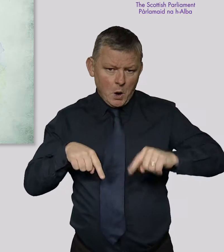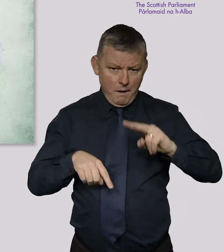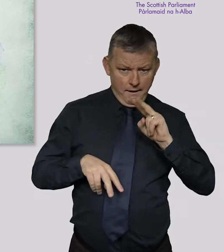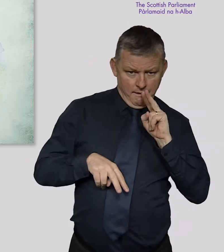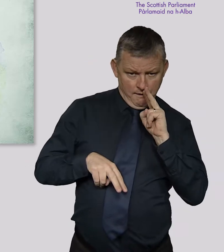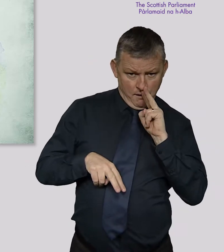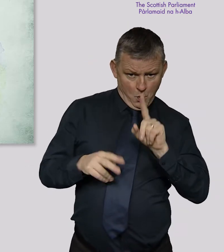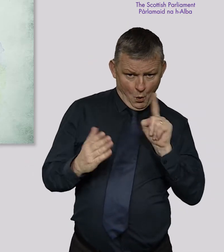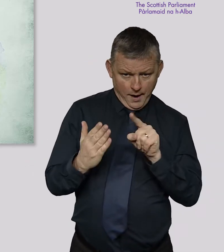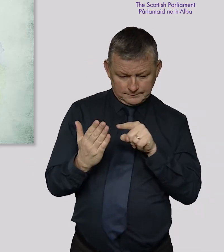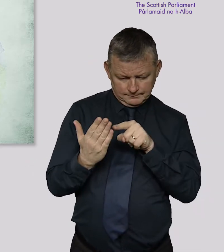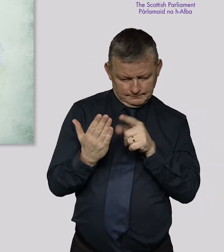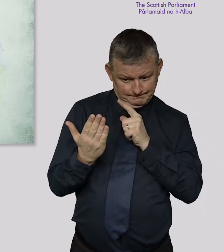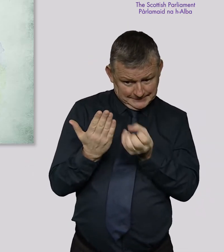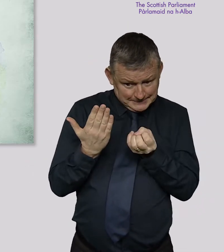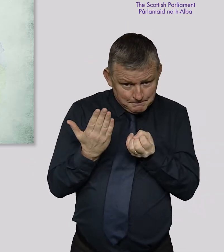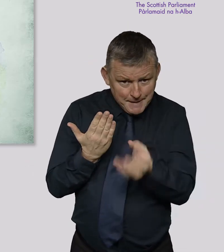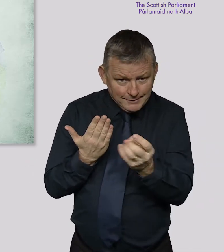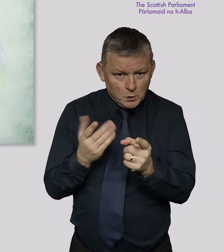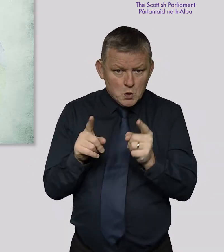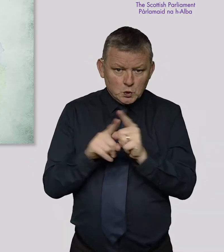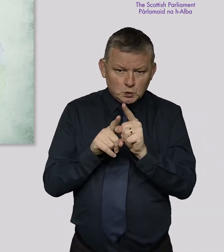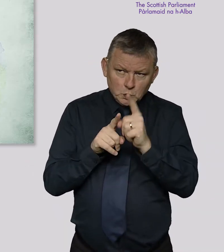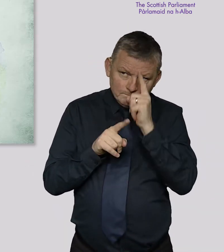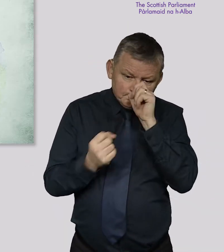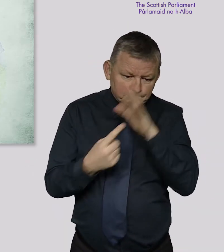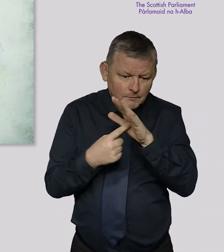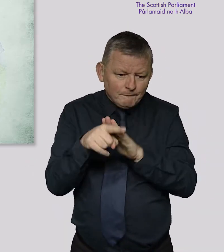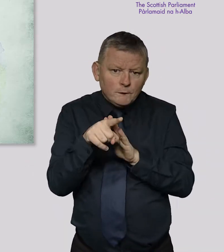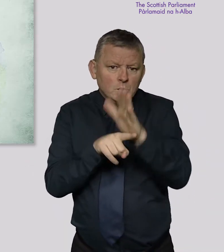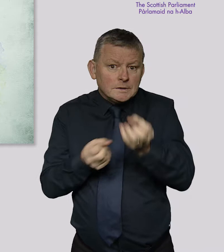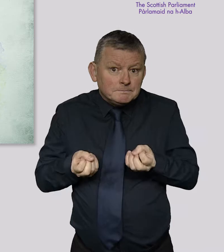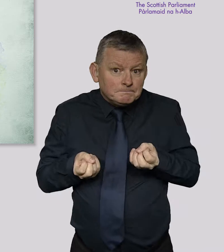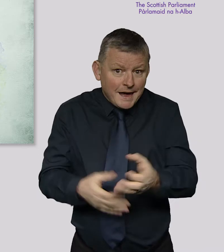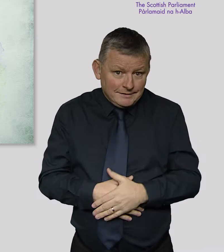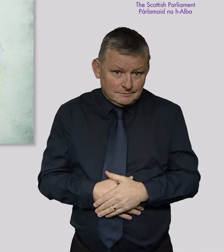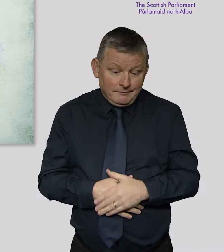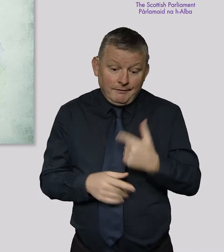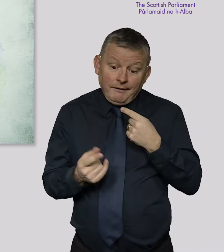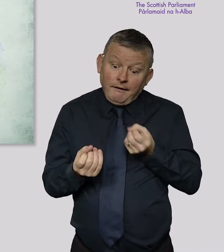look at the impact of how the budget is being spent and future spending priorities.